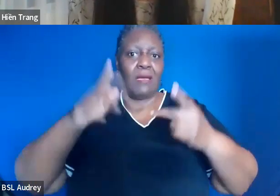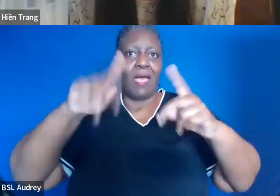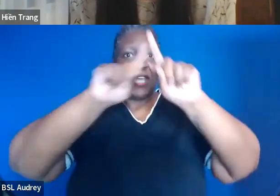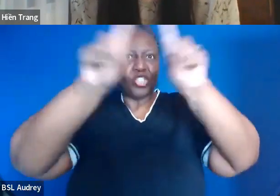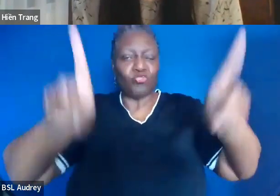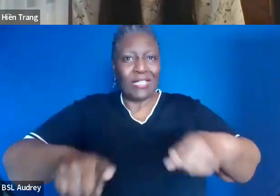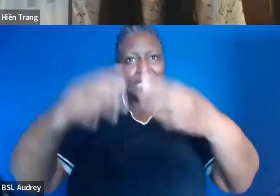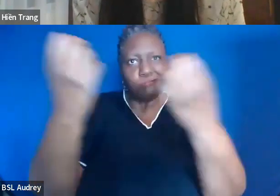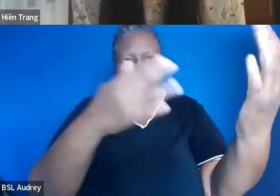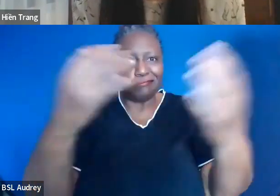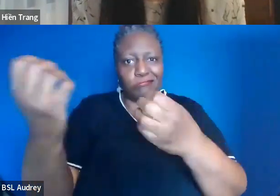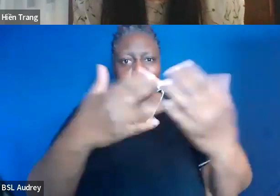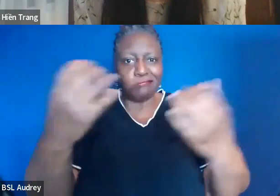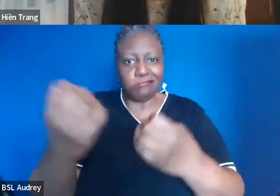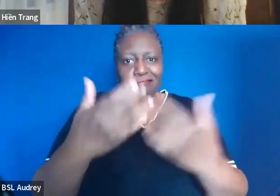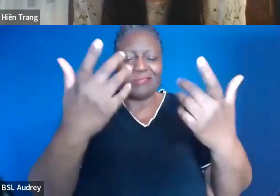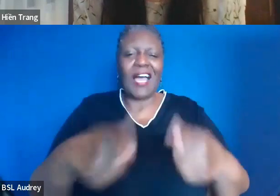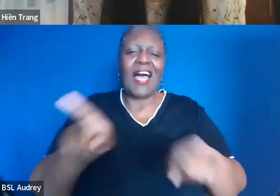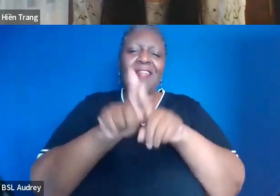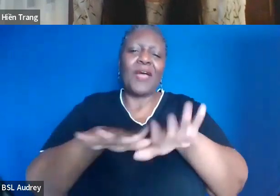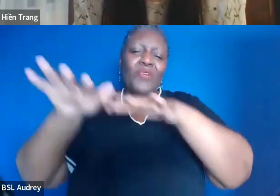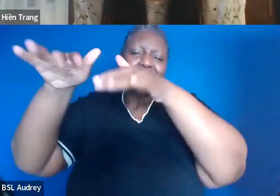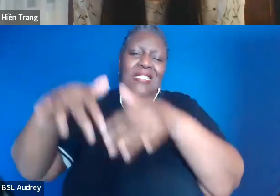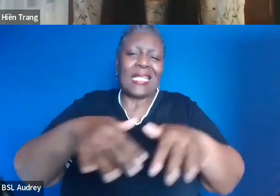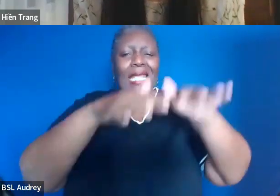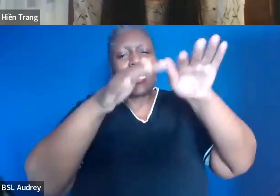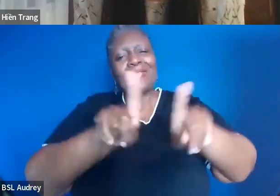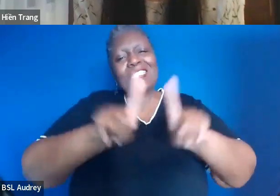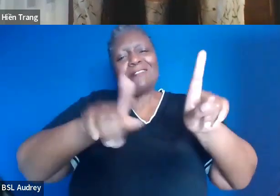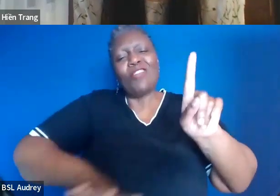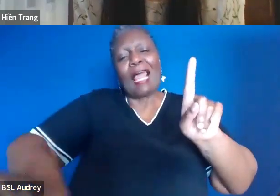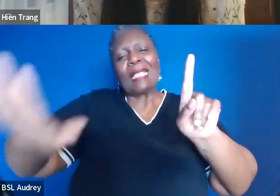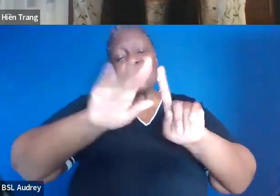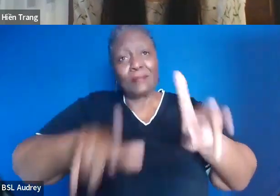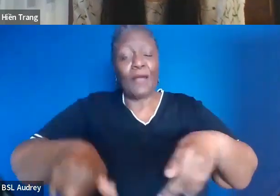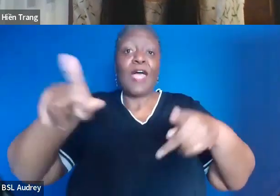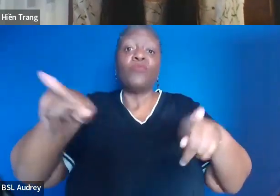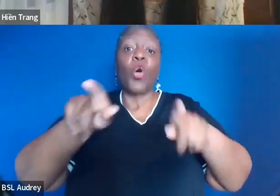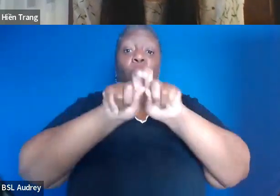there's like ocean scenes like lots of different landscape scenes with like the words playing um so